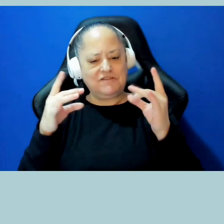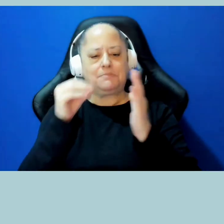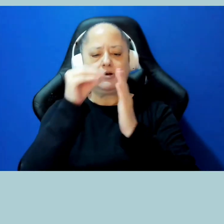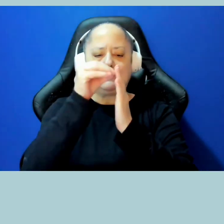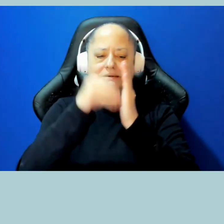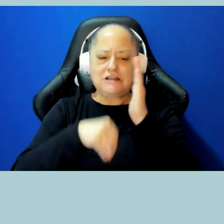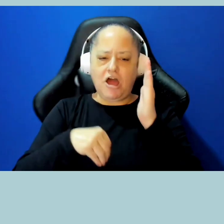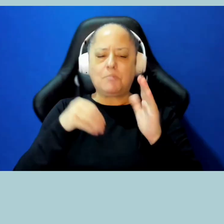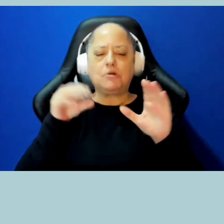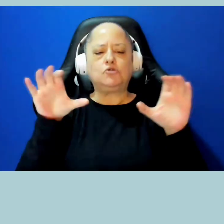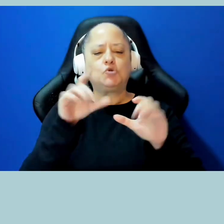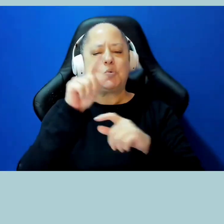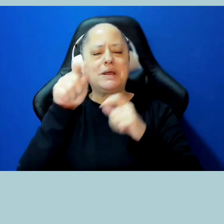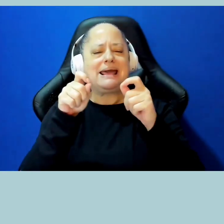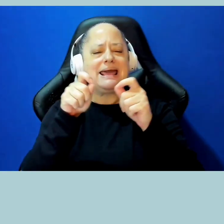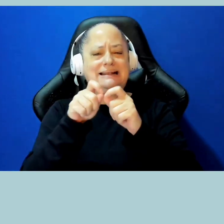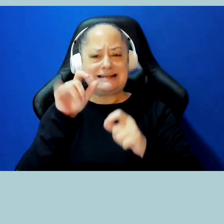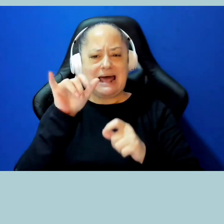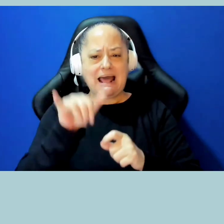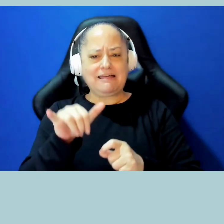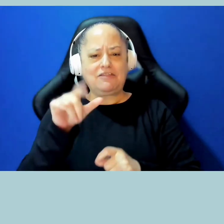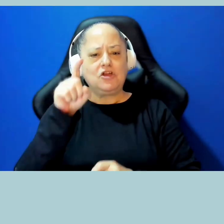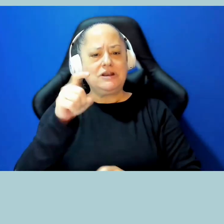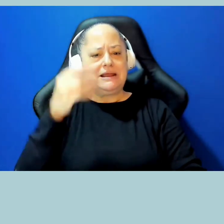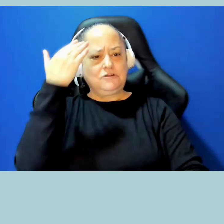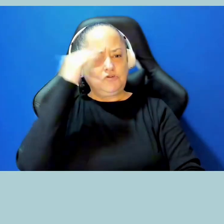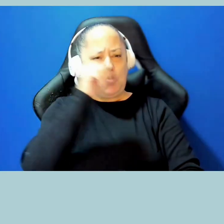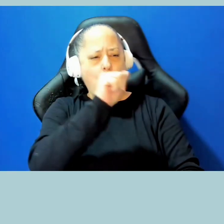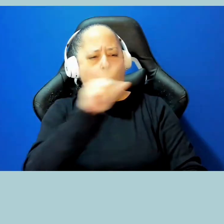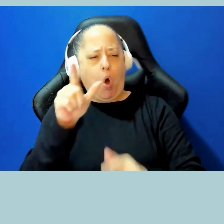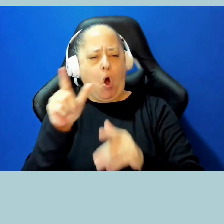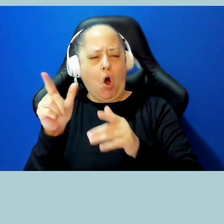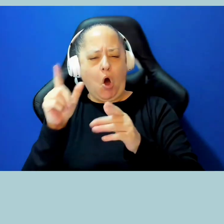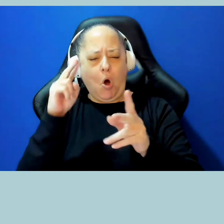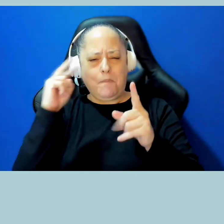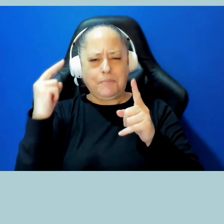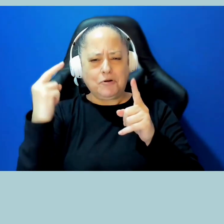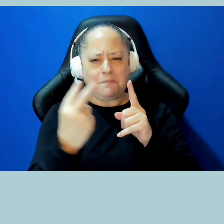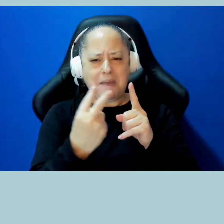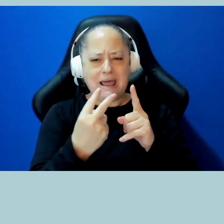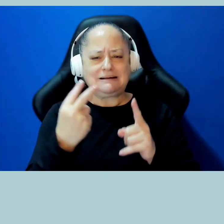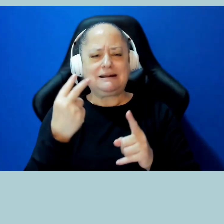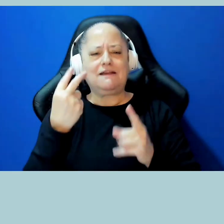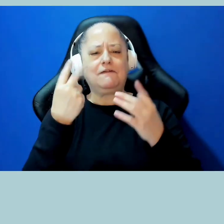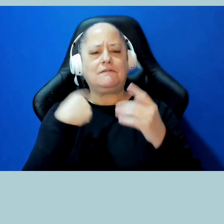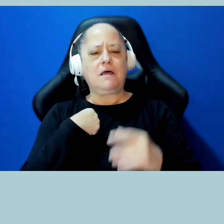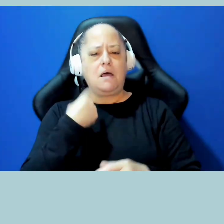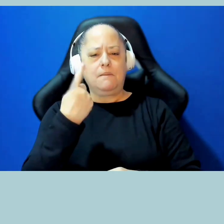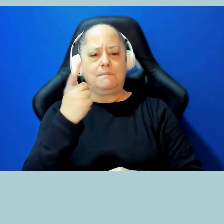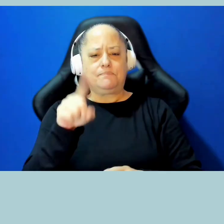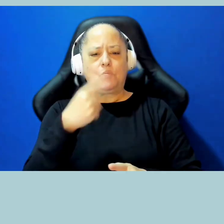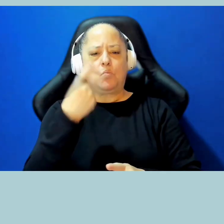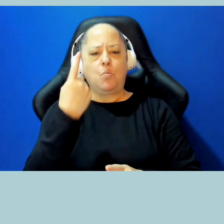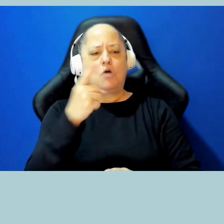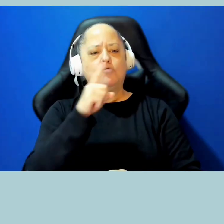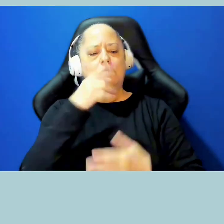exactly that. We need to know all angles of this, and I'm I'm one who has really appreciated throughout my career